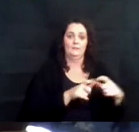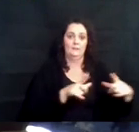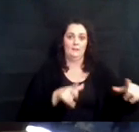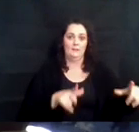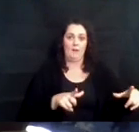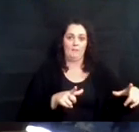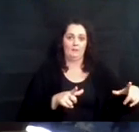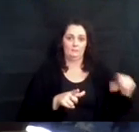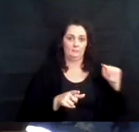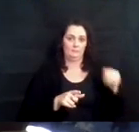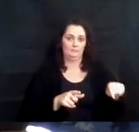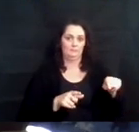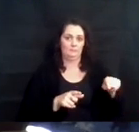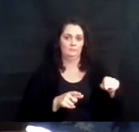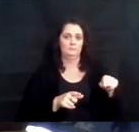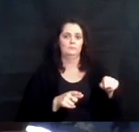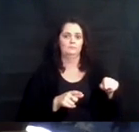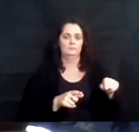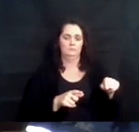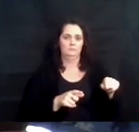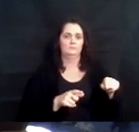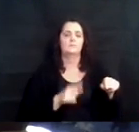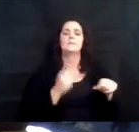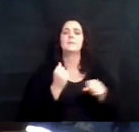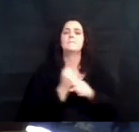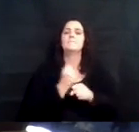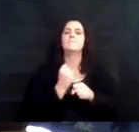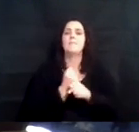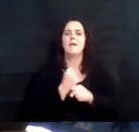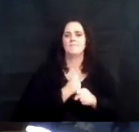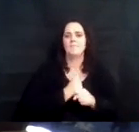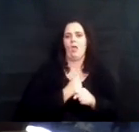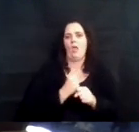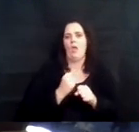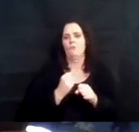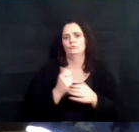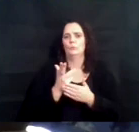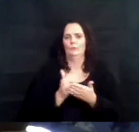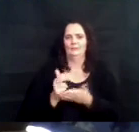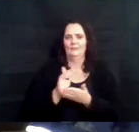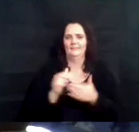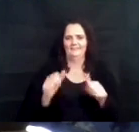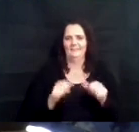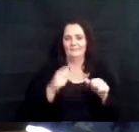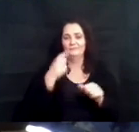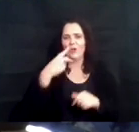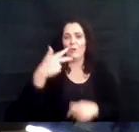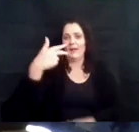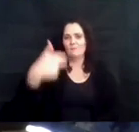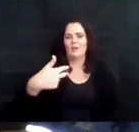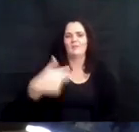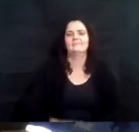where I'm actually going to be creating my motion drawings. So, let's flip over to the other camera and I'll show you how I do this.